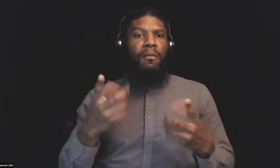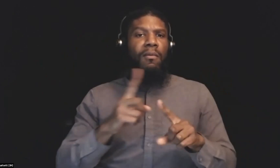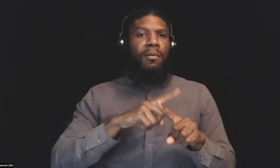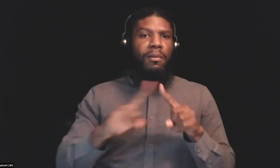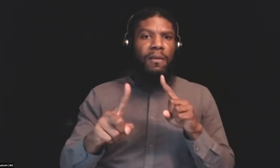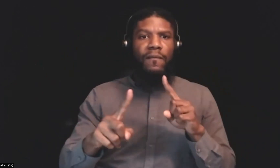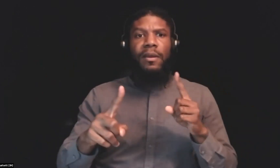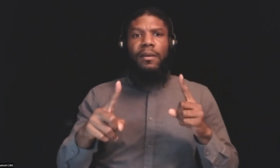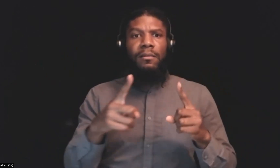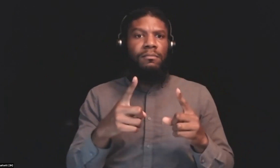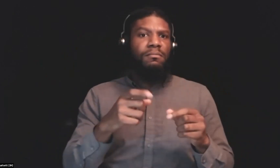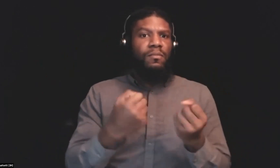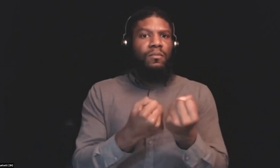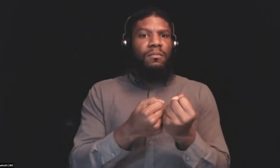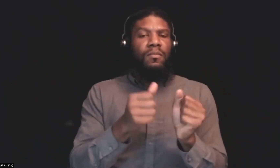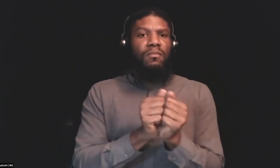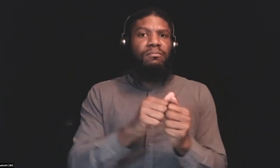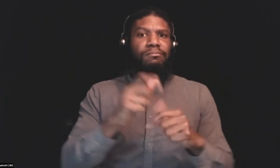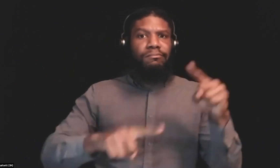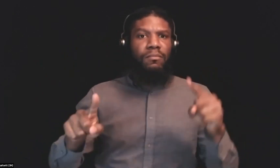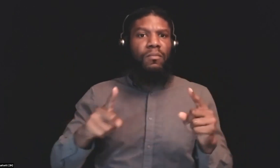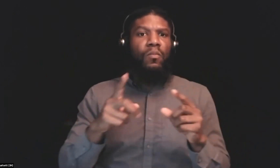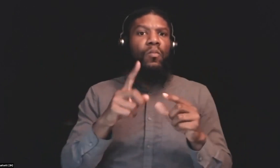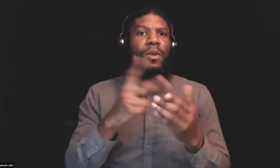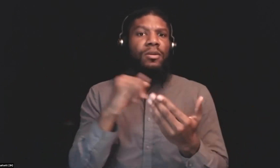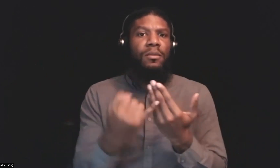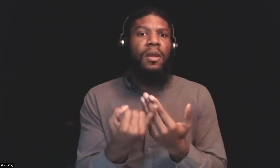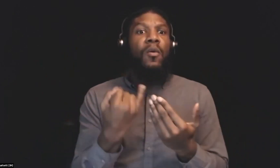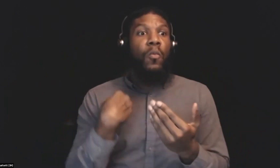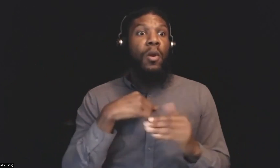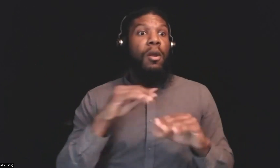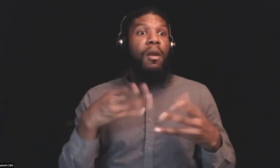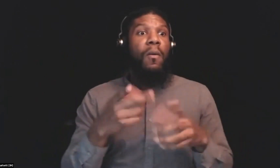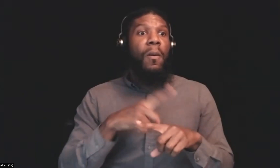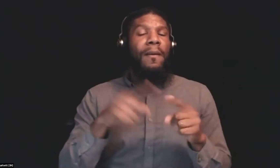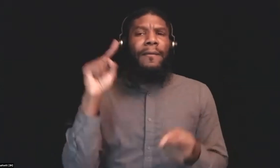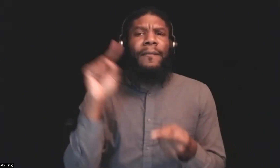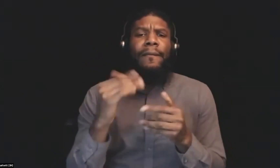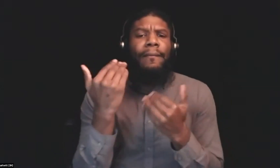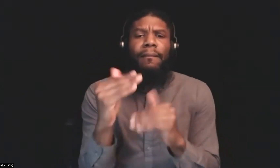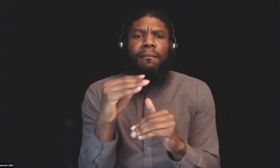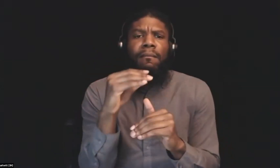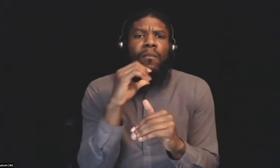something we do we just don't see a lot and wonder if you are other folks have suggestions for how to